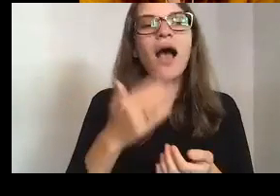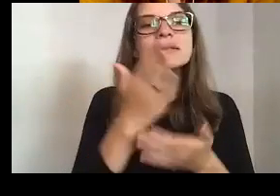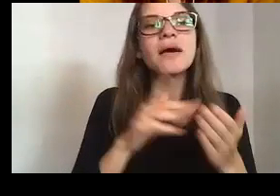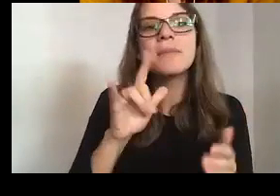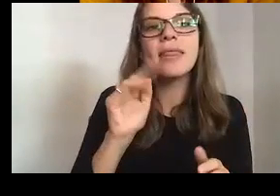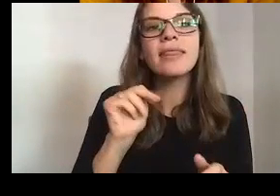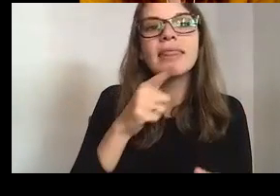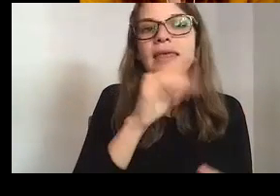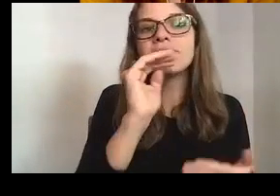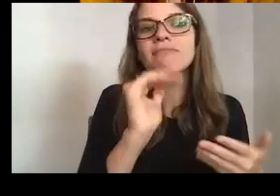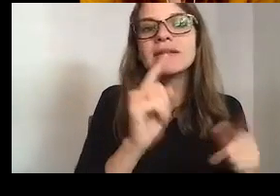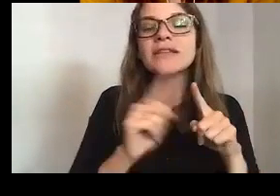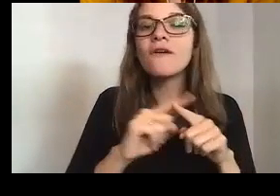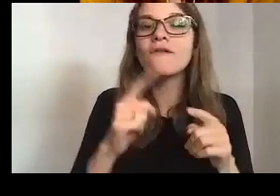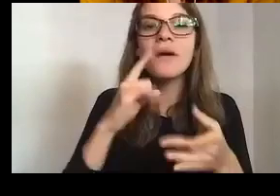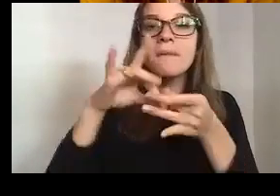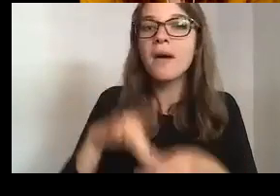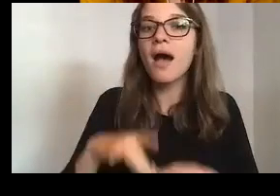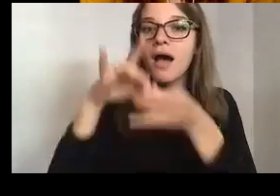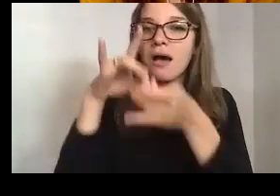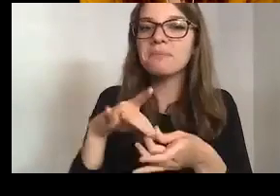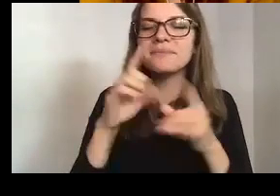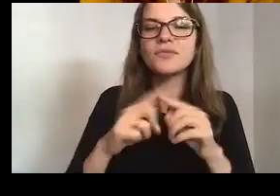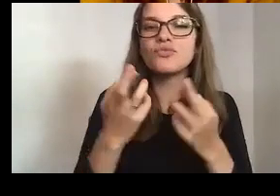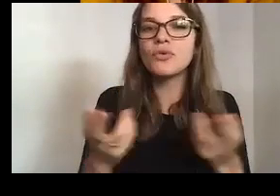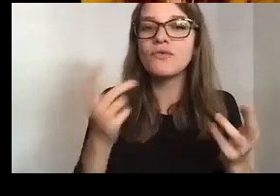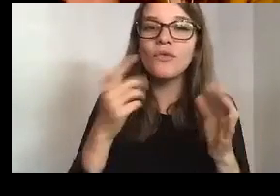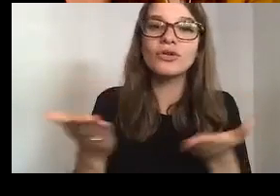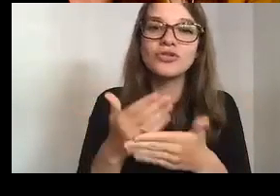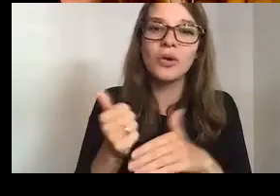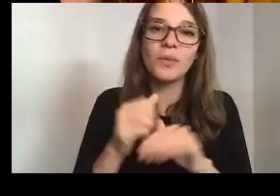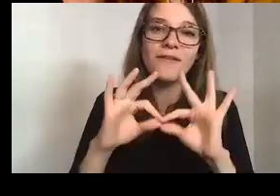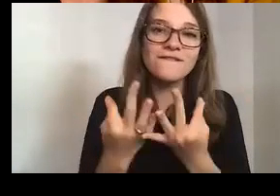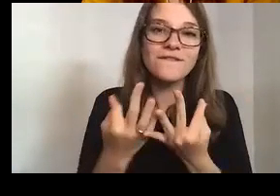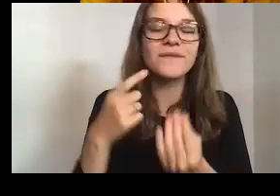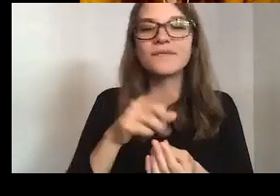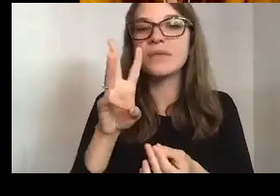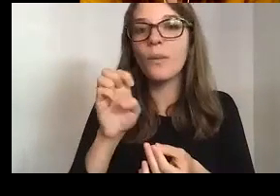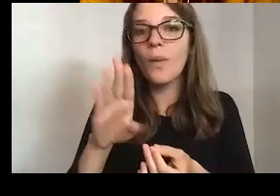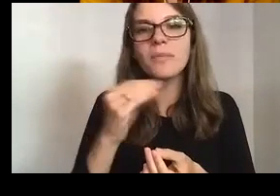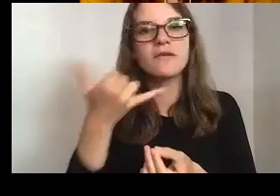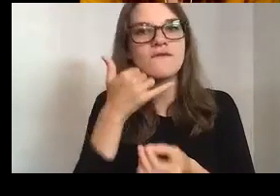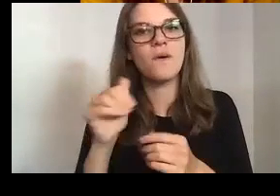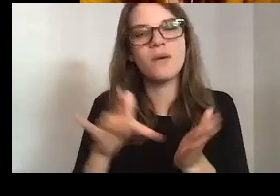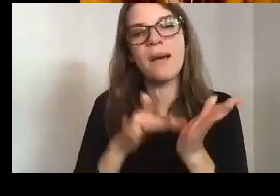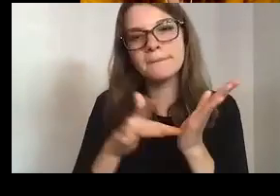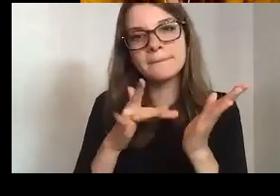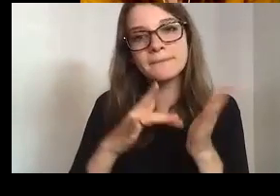resources that we've shared with some families these are web and application phone app options if